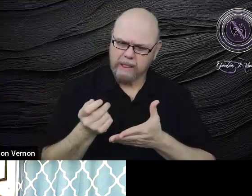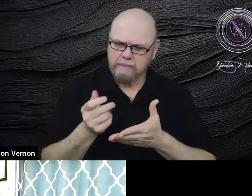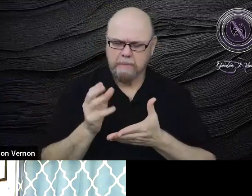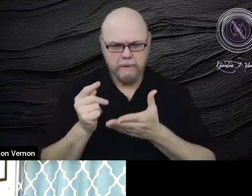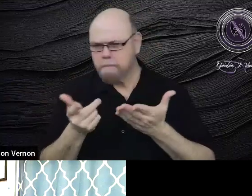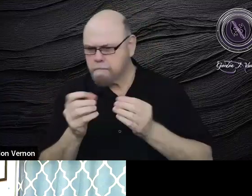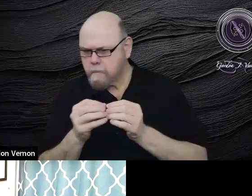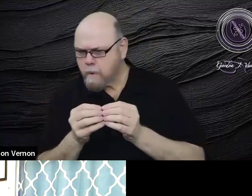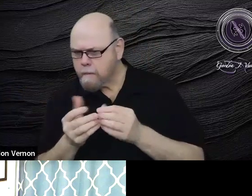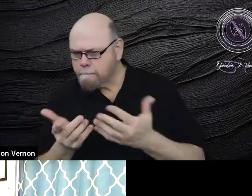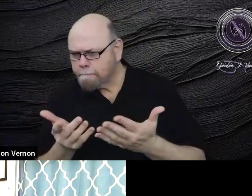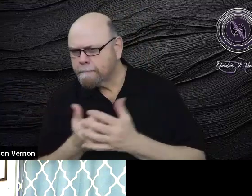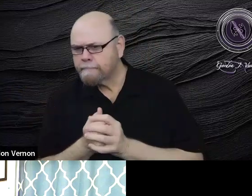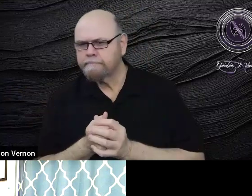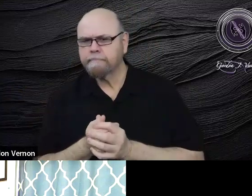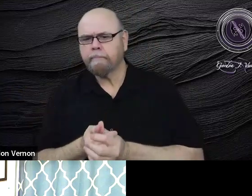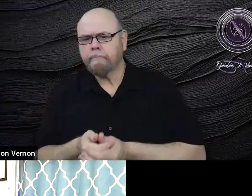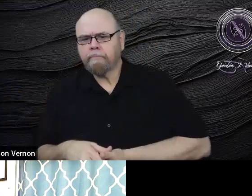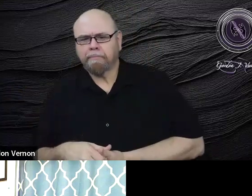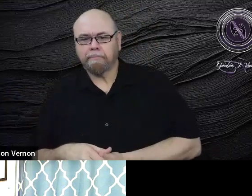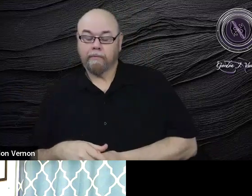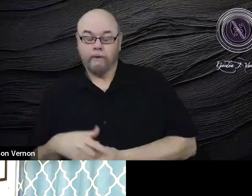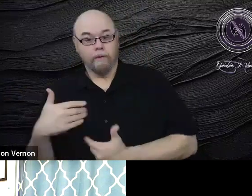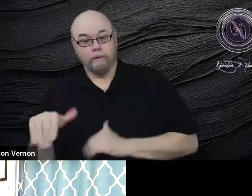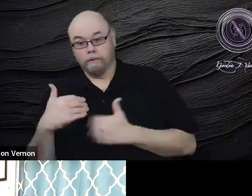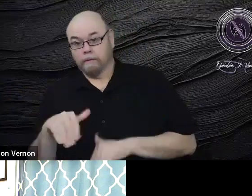of different combinations of sound sources